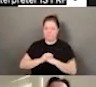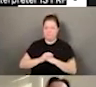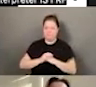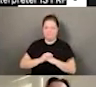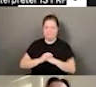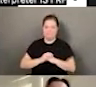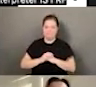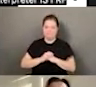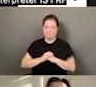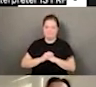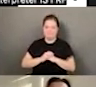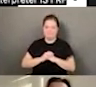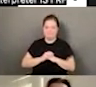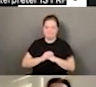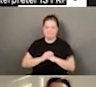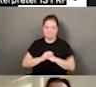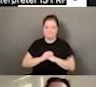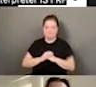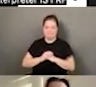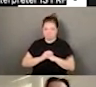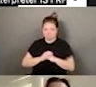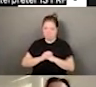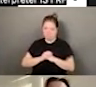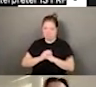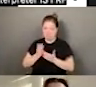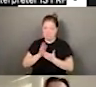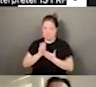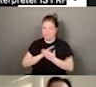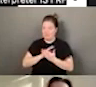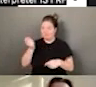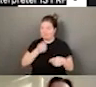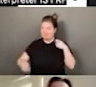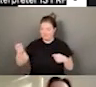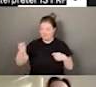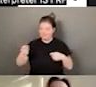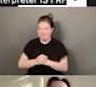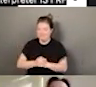And if and when we find projects and partners and ideas that fulfill these